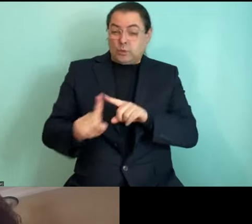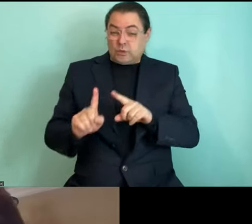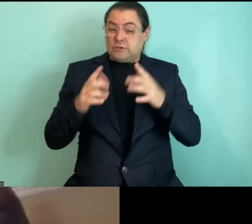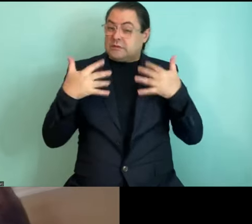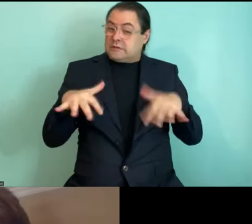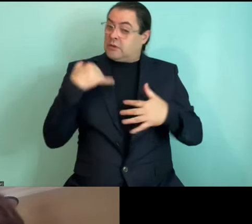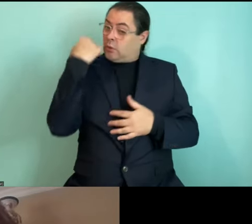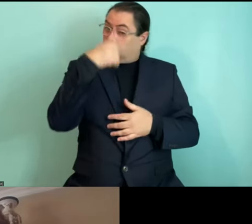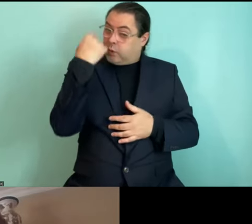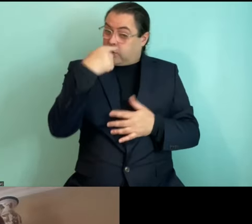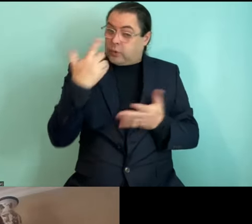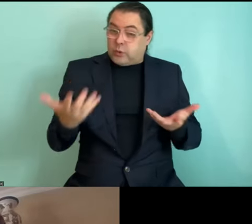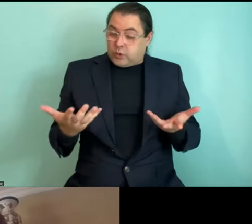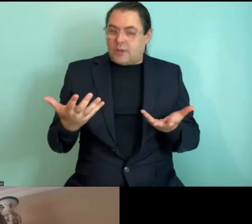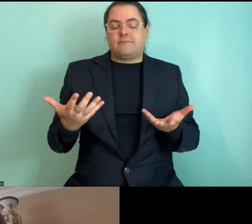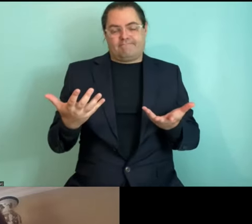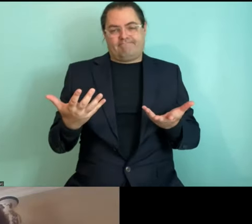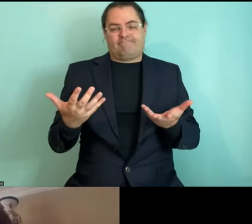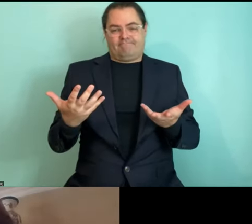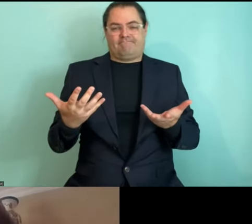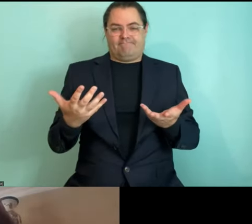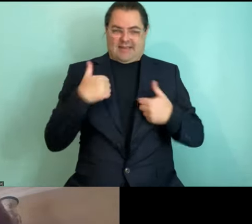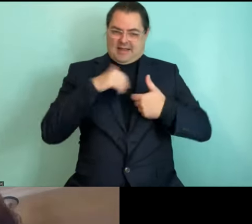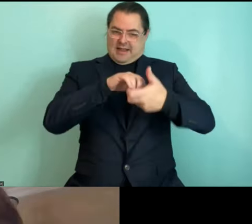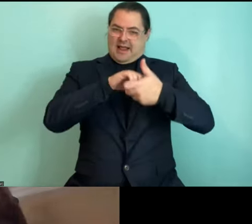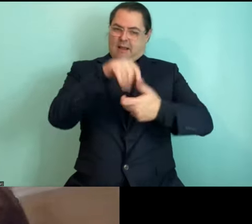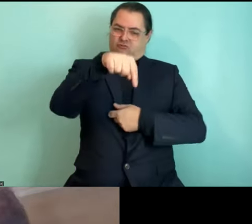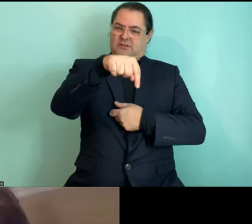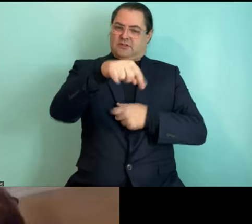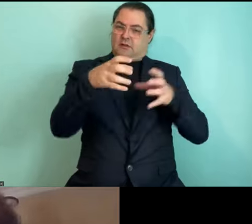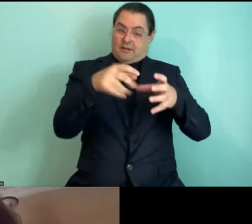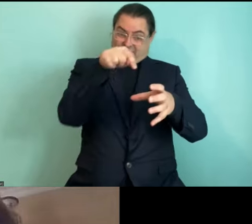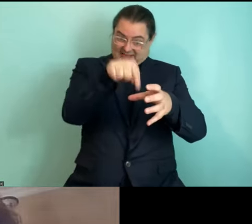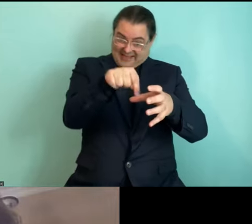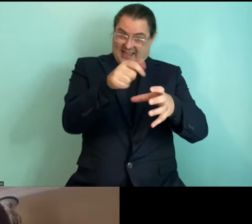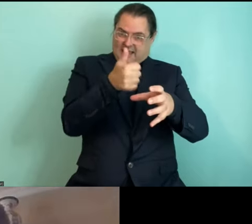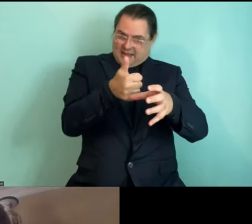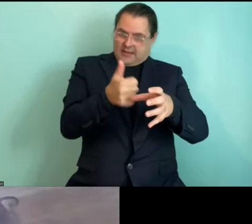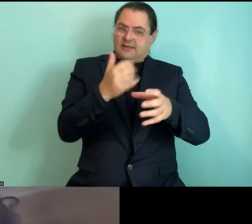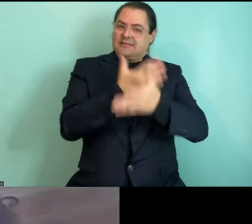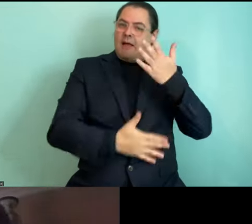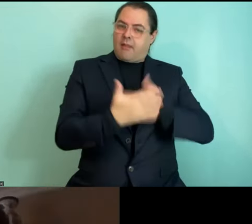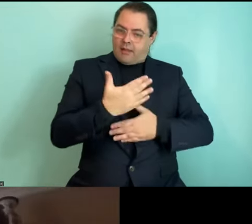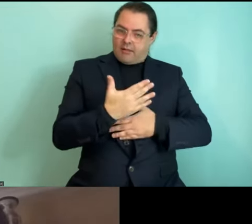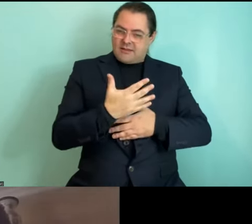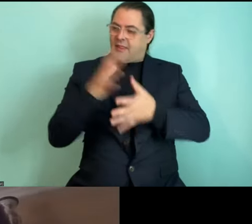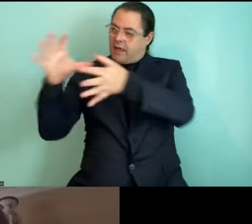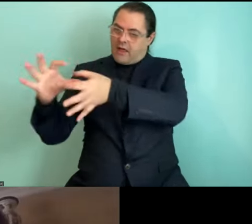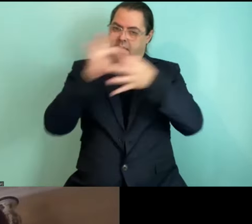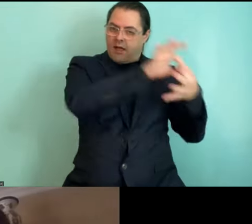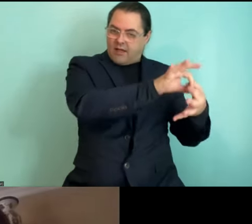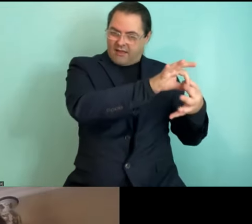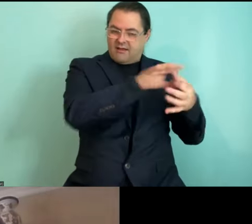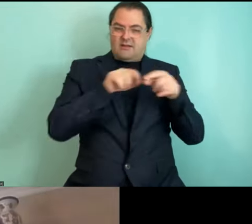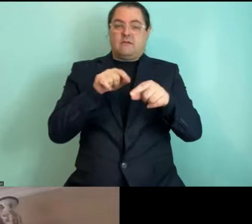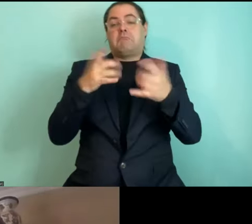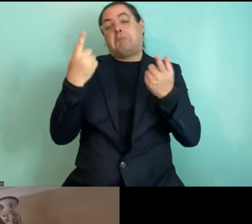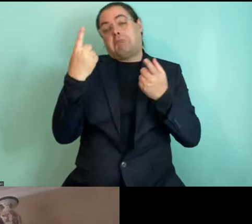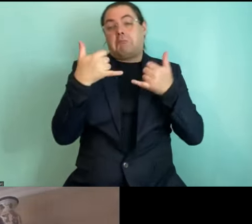10:14:49 There's only seven polka.gov is Emery 10:14:48 lake is Joe reports, saw that had